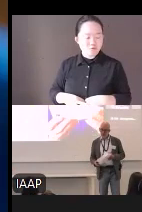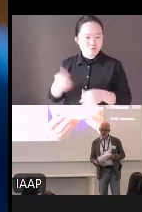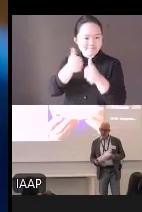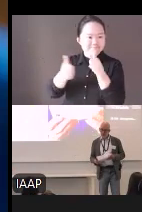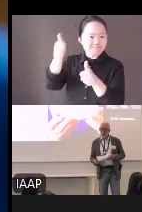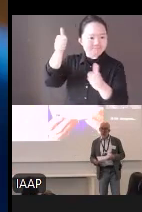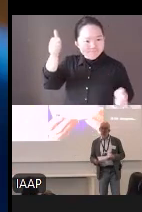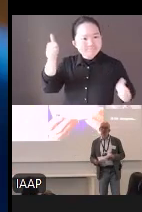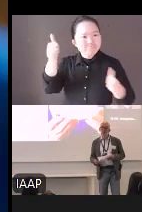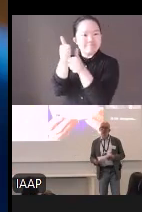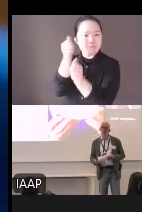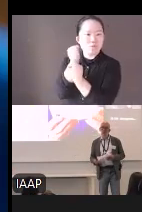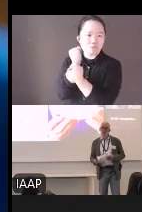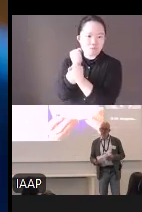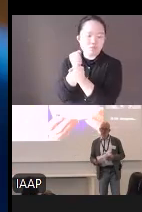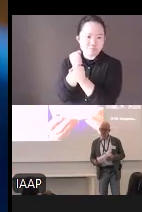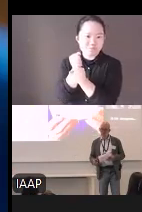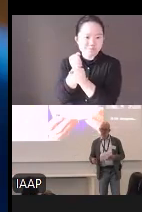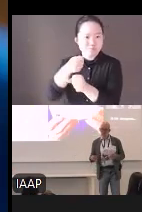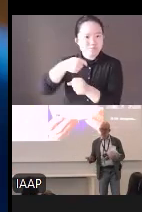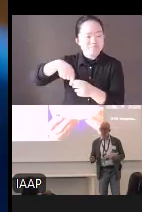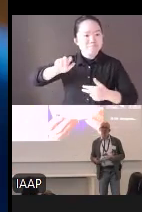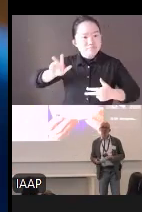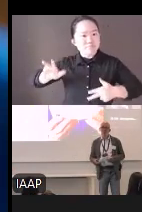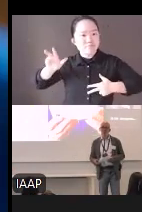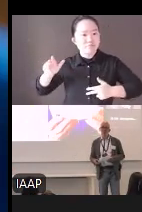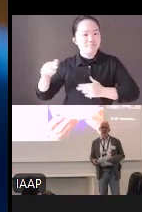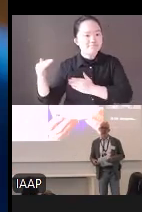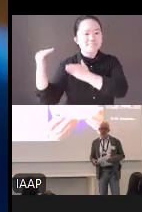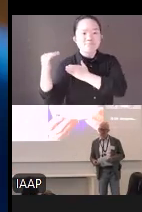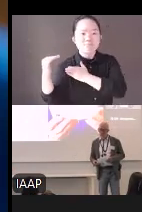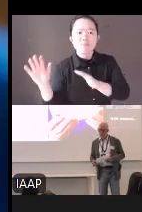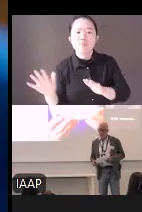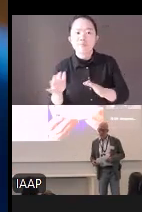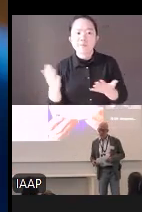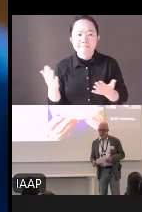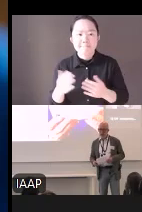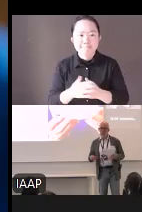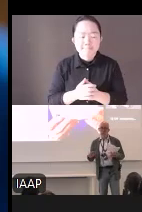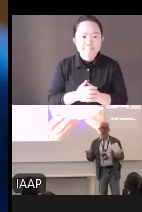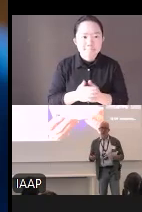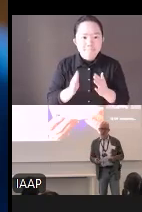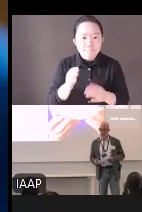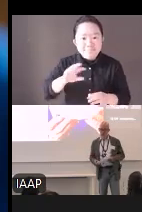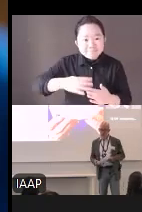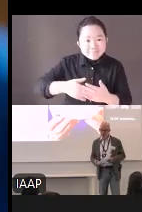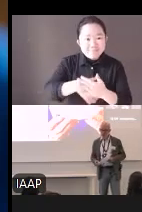Our mission is to work... to contribute to the welfare policy on initiatives by,